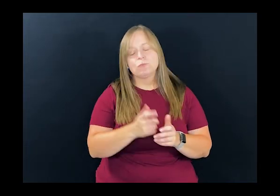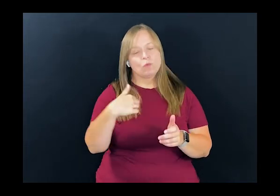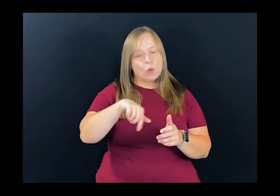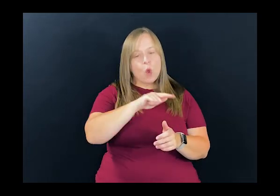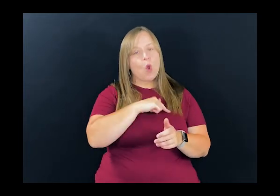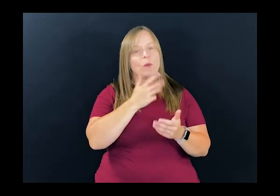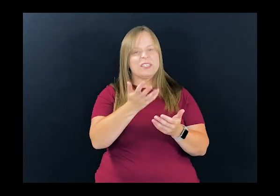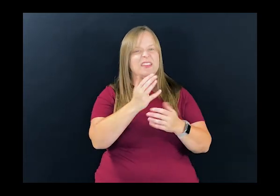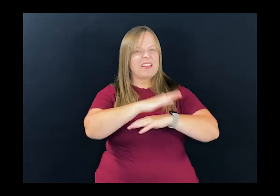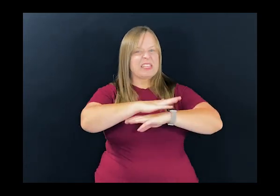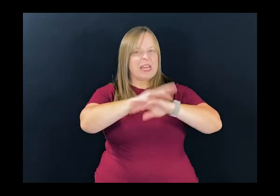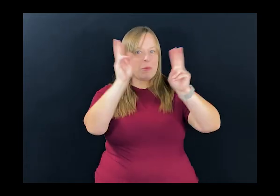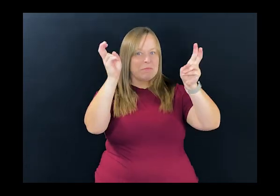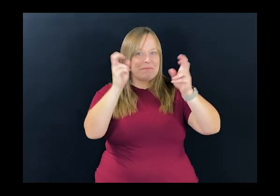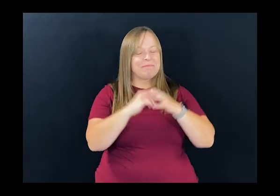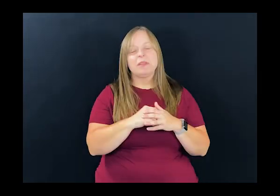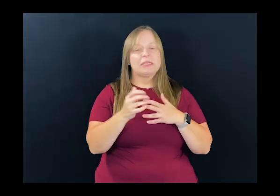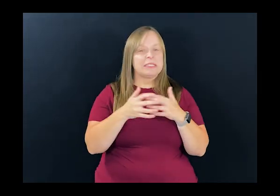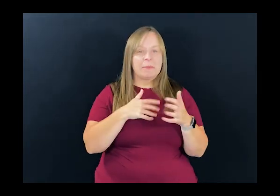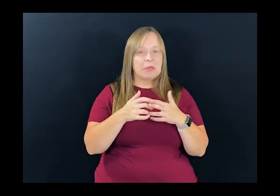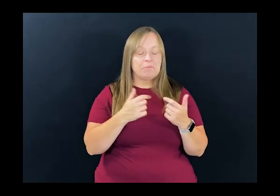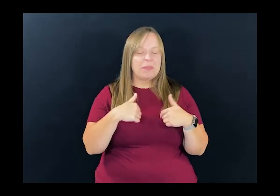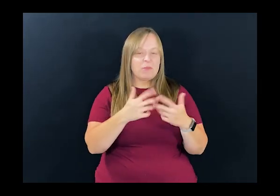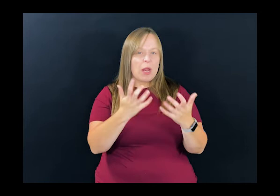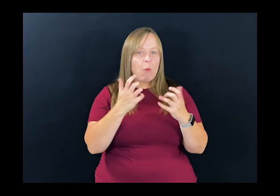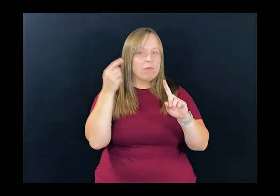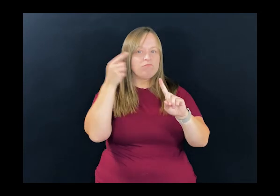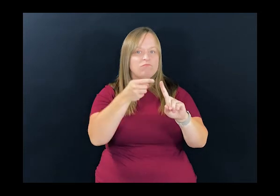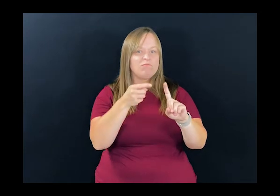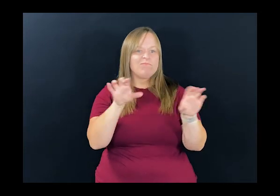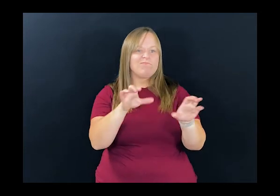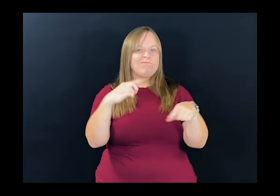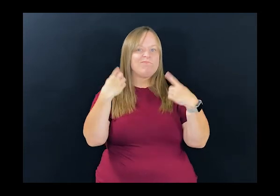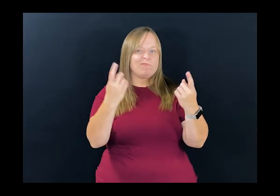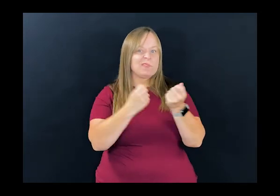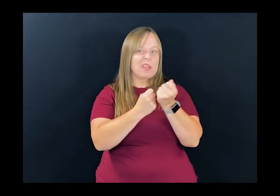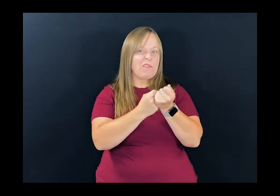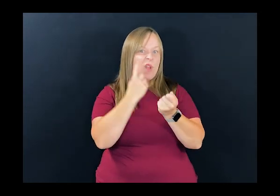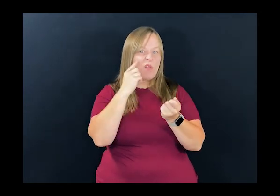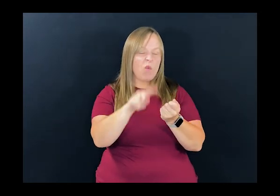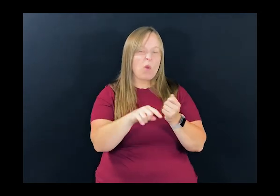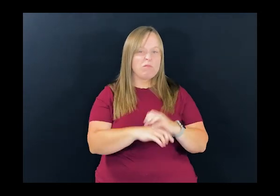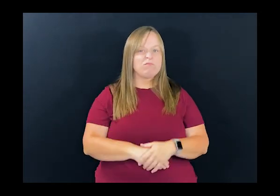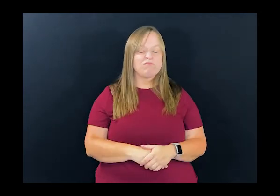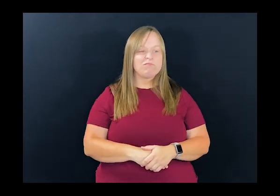We are always at the table, no matter what. And that's what I've always advocated for.